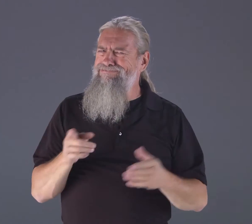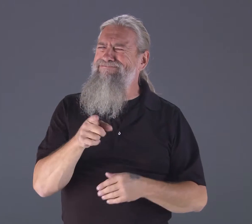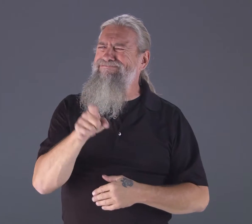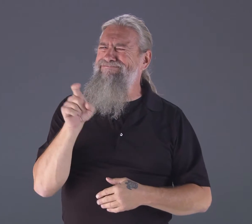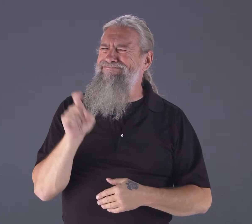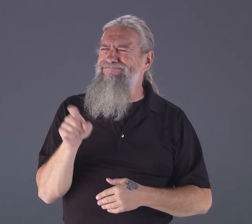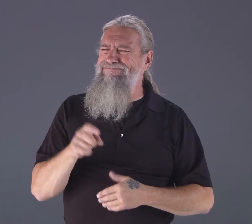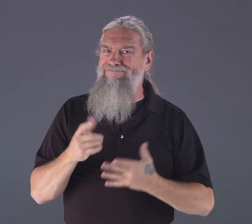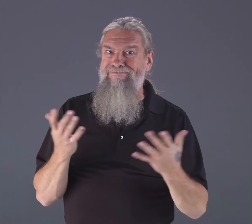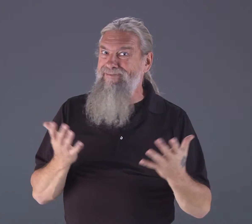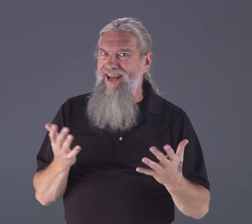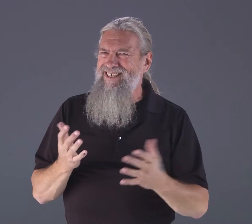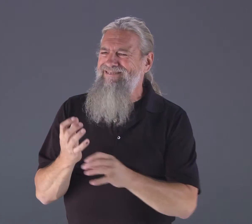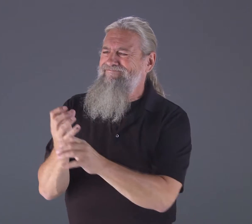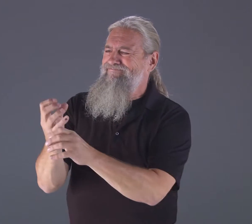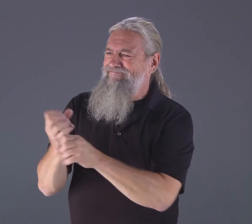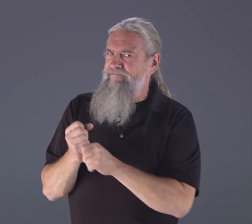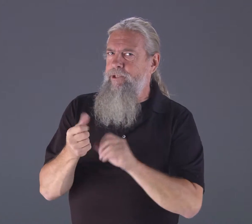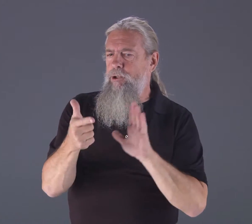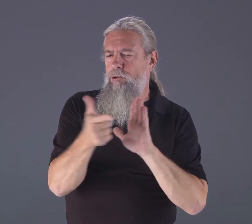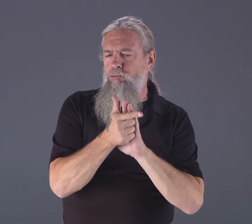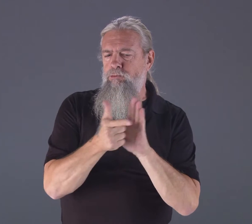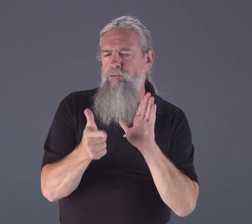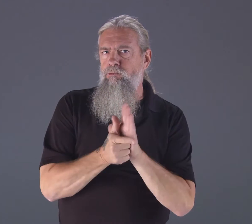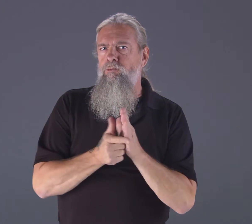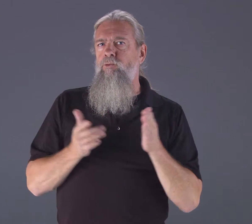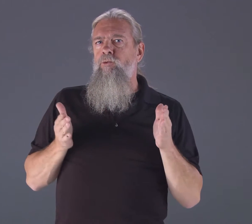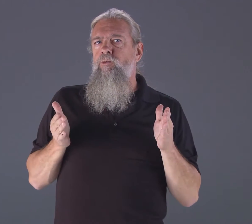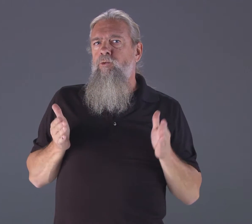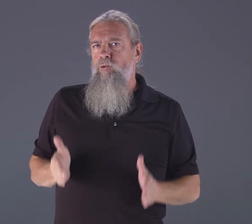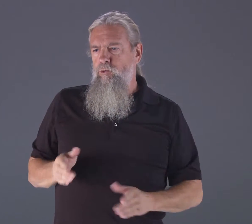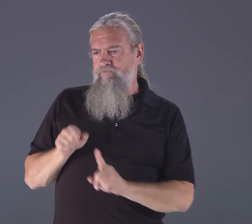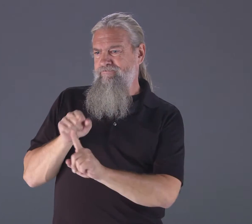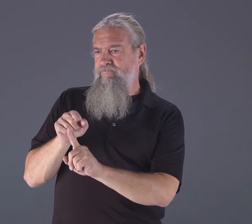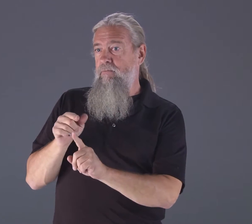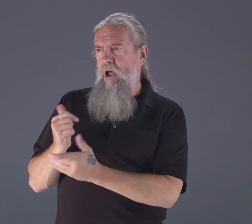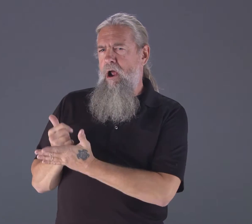It is strongly encouraged that you obtain an attorney when filing for a protection order.